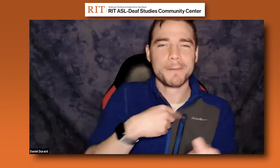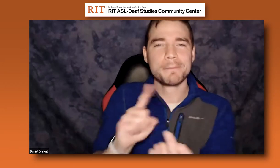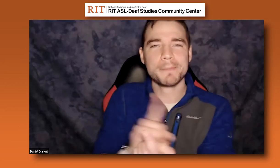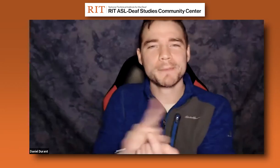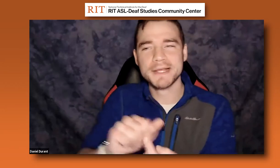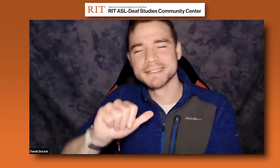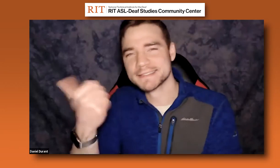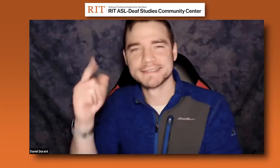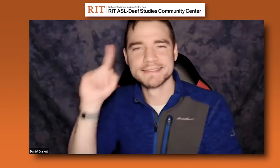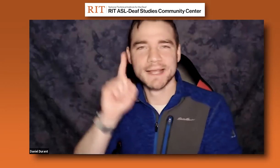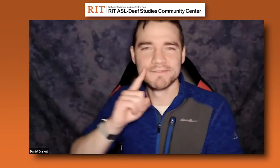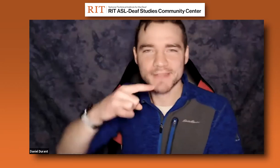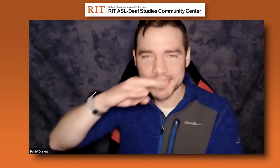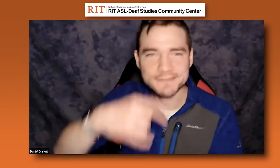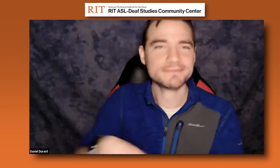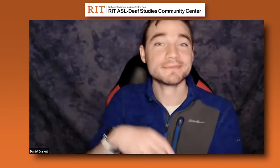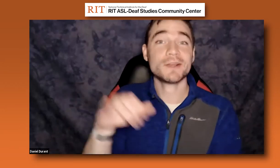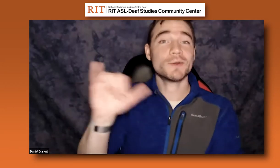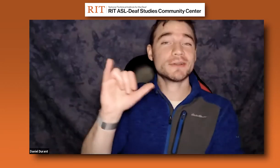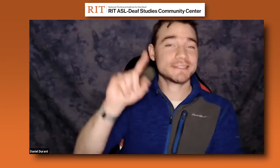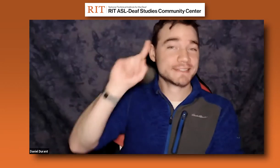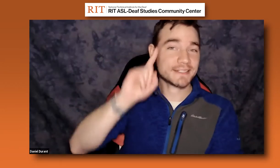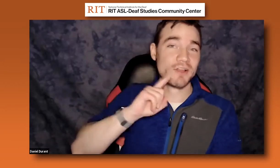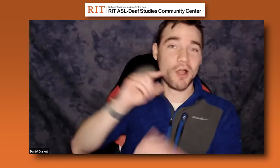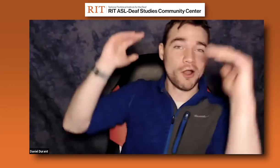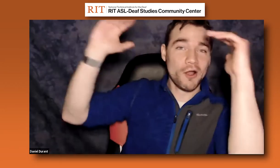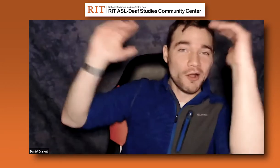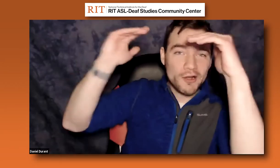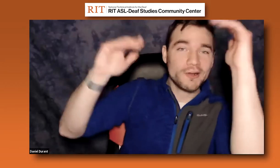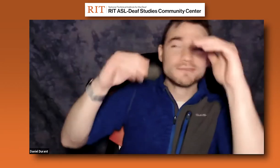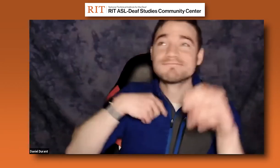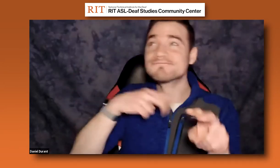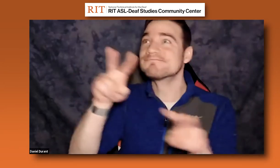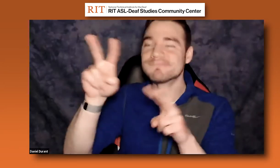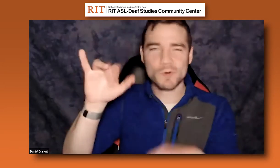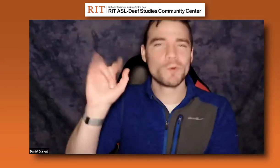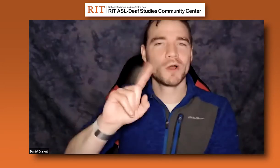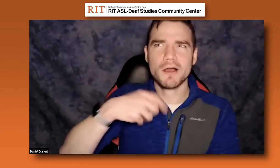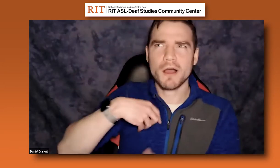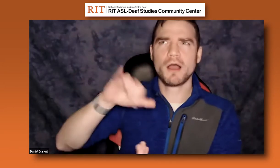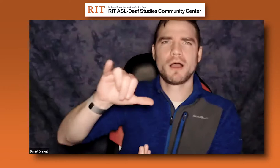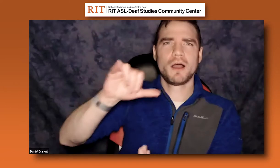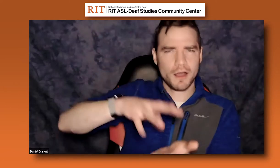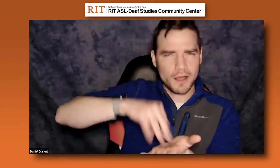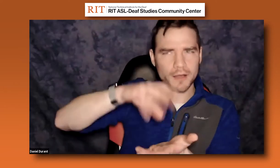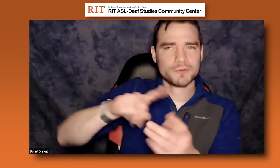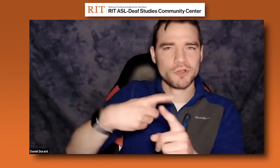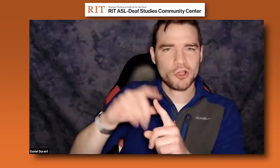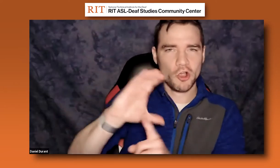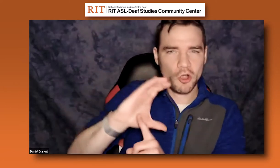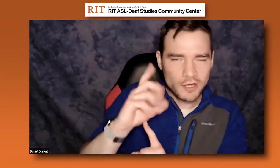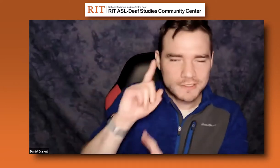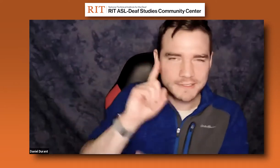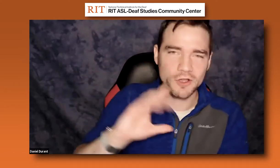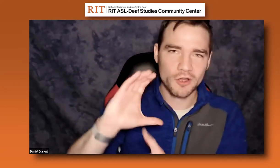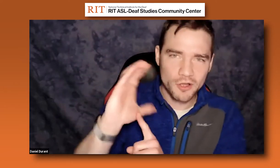mingle and meet other Deaf kids. You also met Deaf adults there, and that's where I learned about Deaf culture.